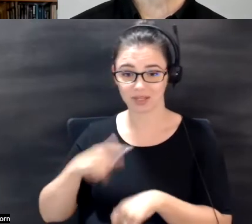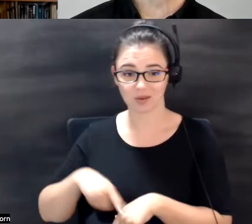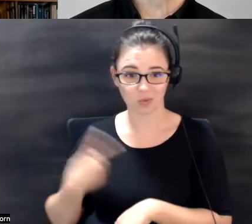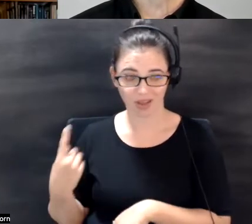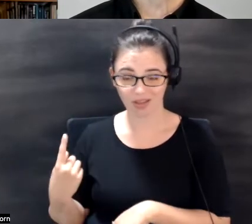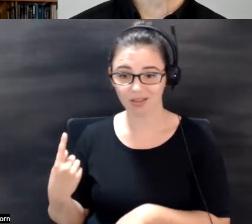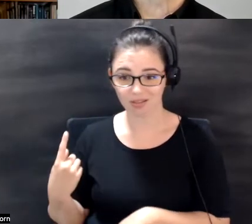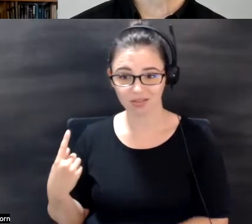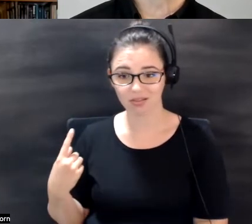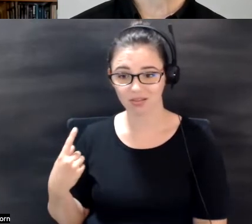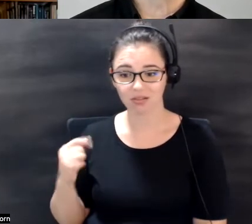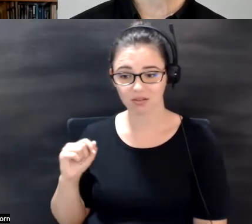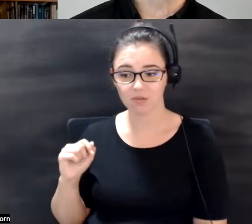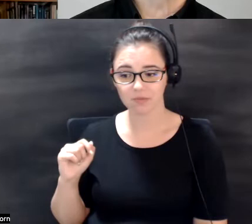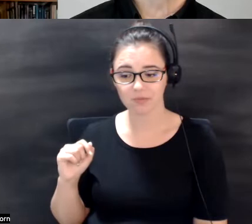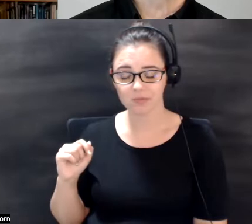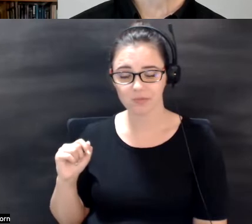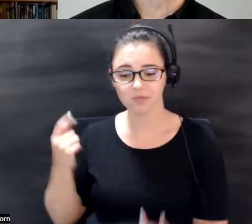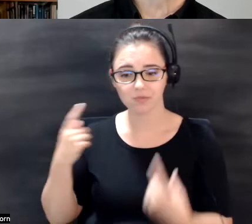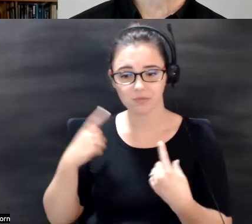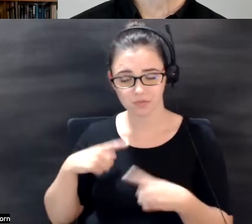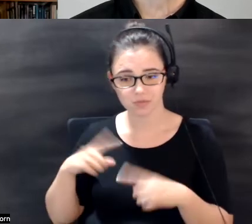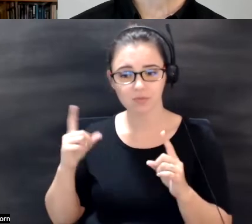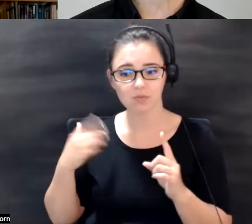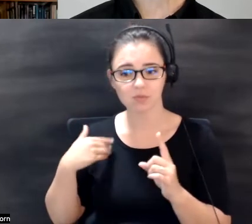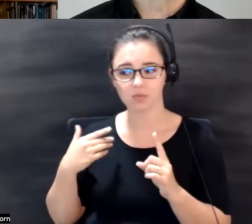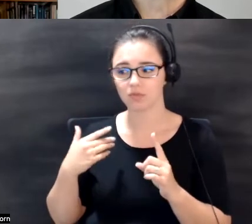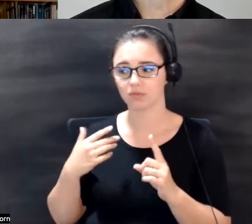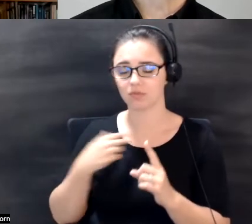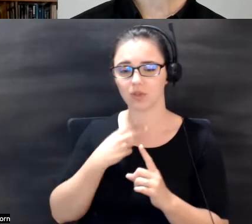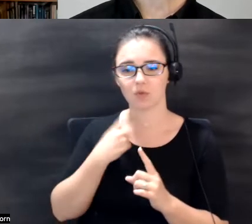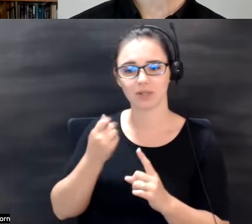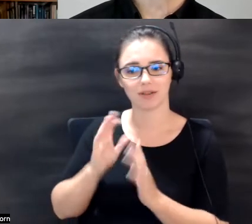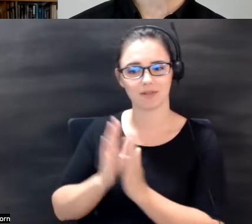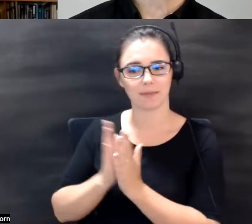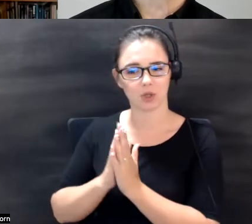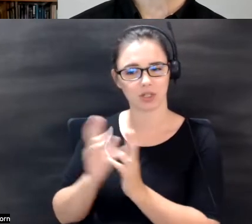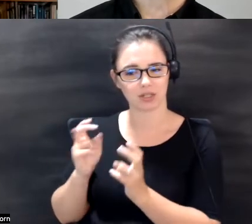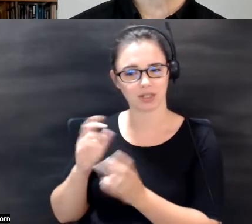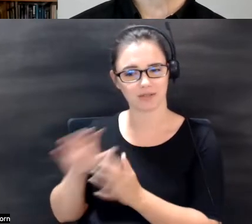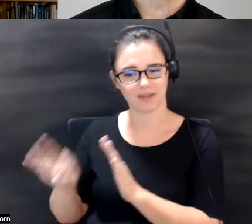the the voice of the book, telling you telling my own story.